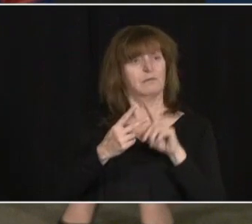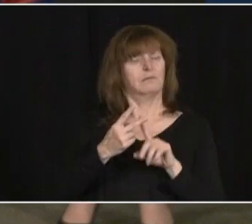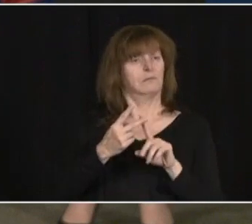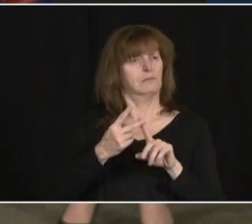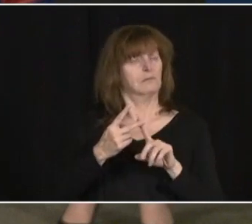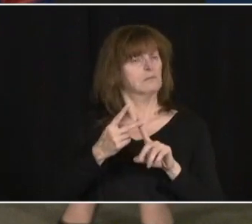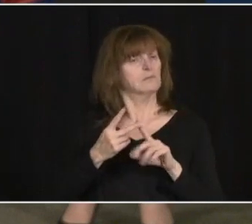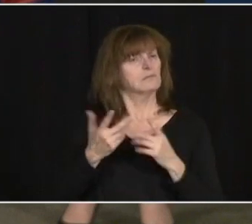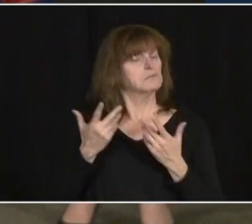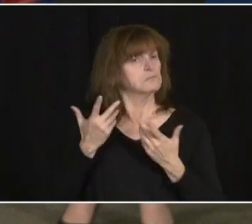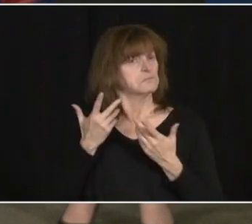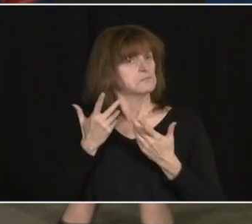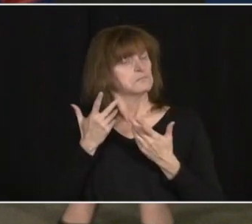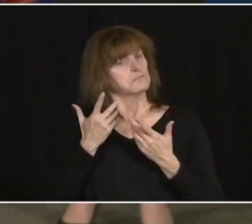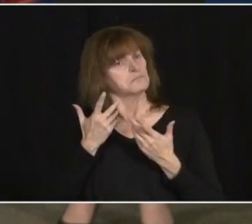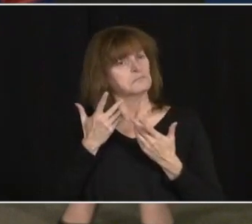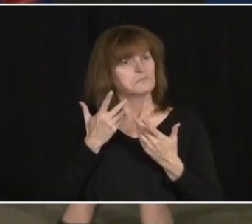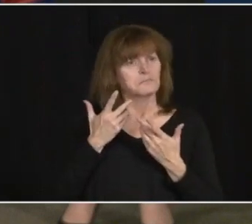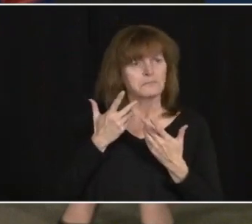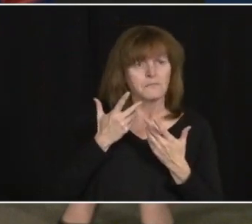specifically as it pertains to the